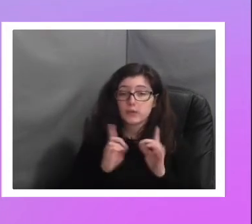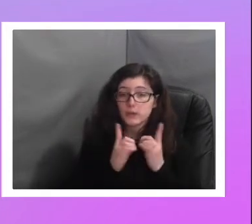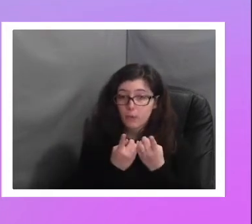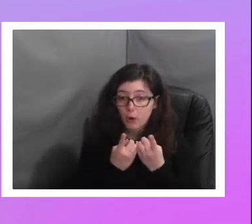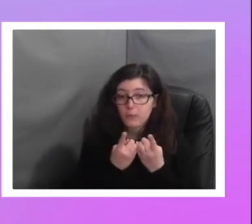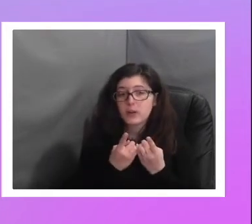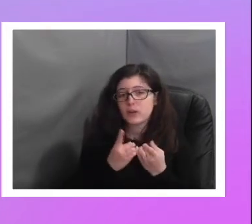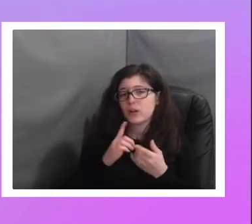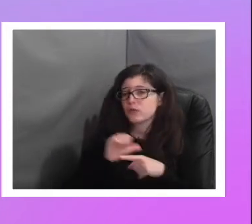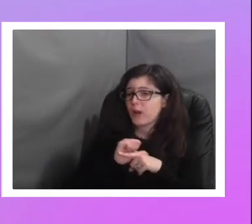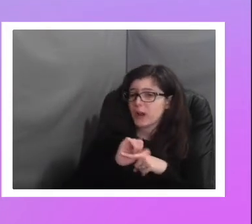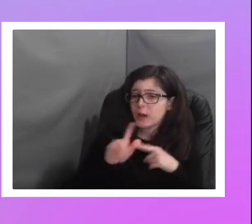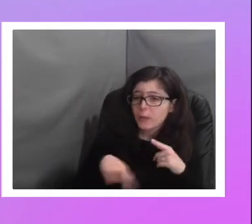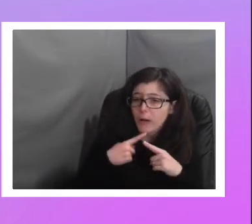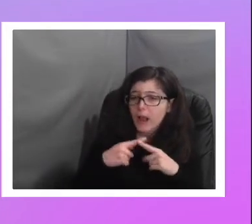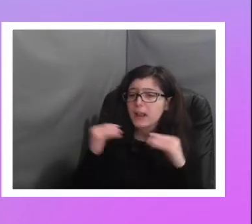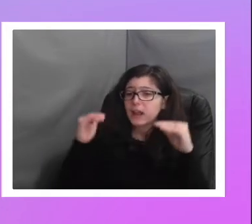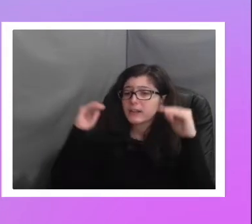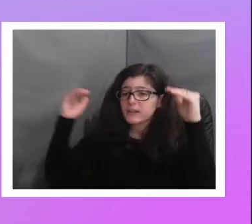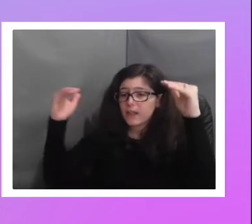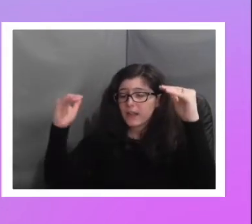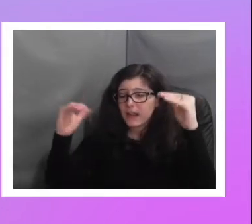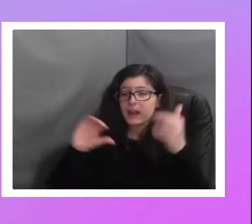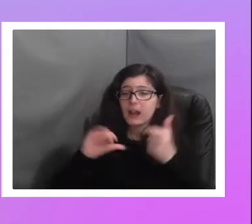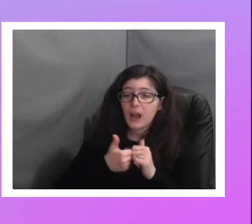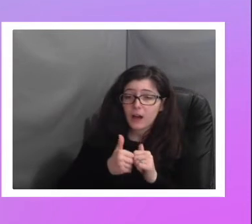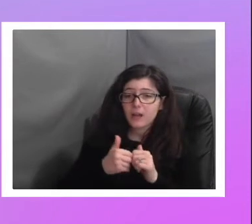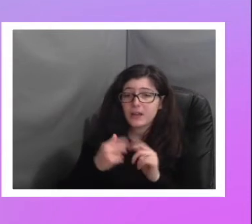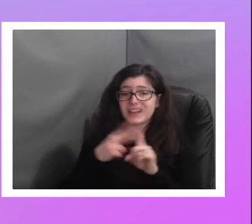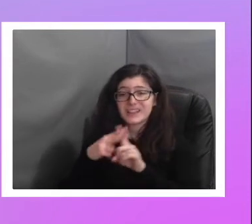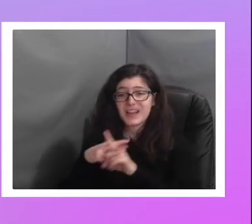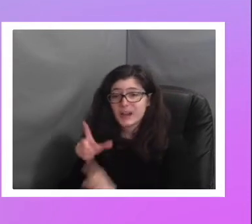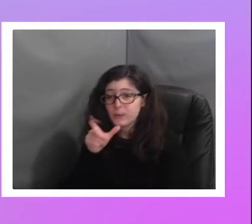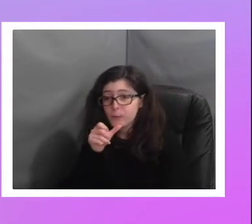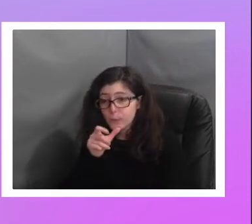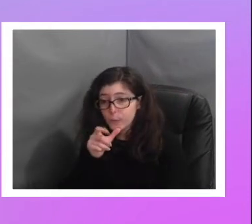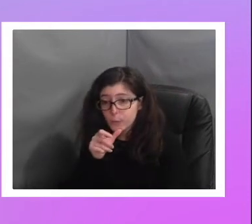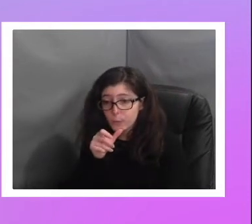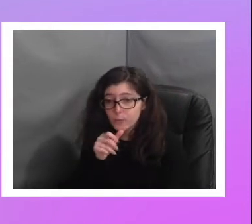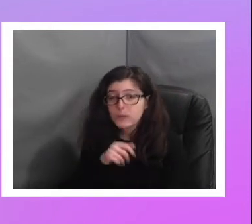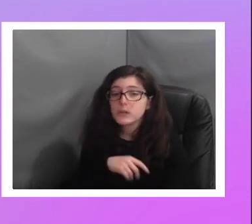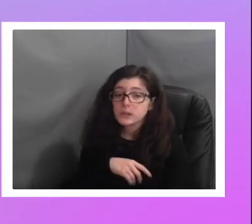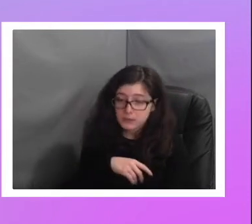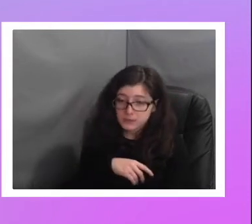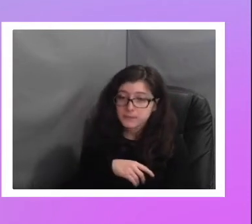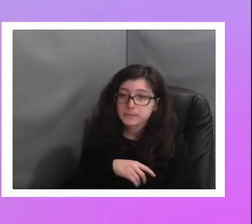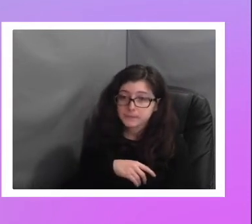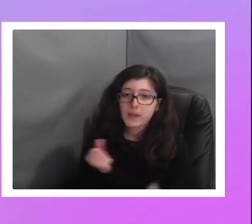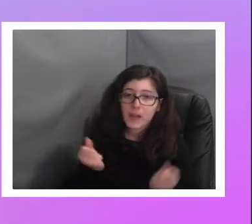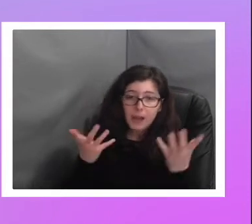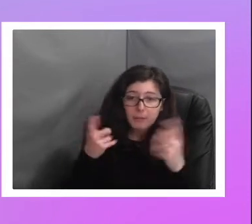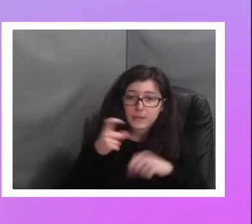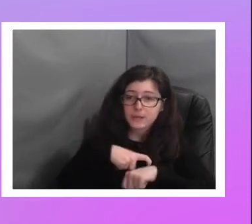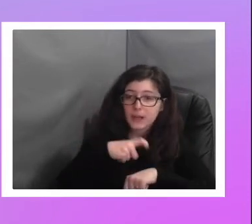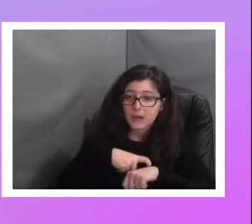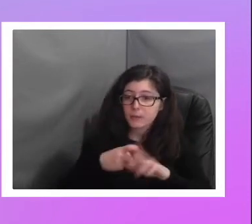how are we going to escalate, are we going to assign particular people to do it, who's going to do it, how much time are they going to spend on it,